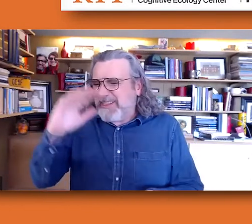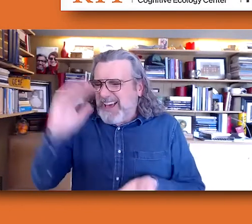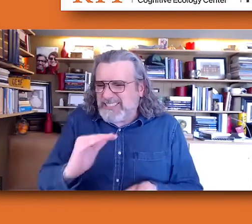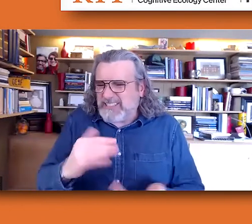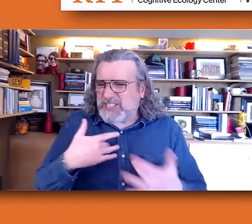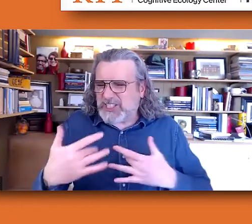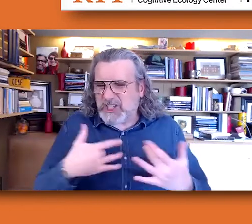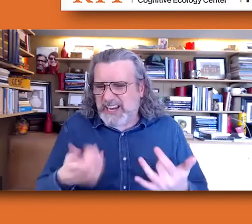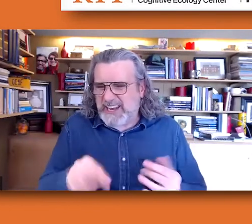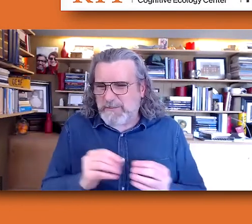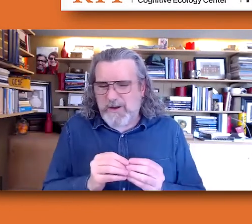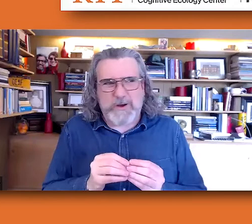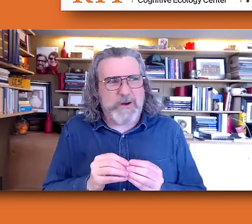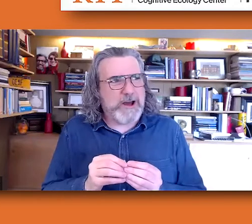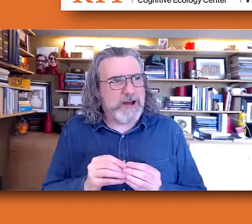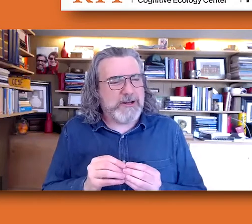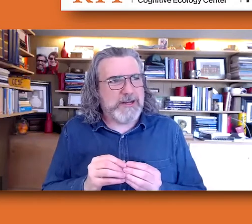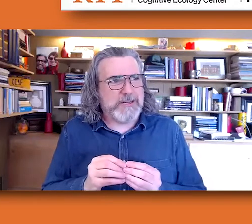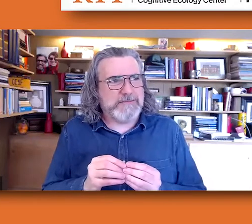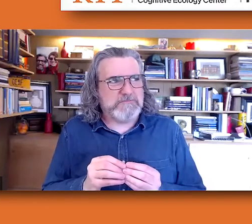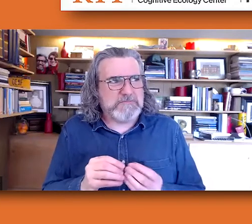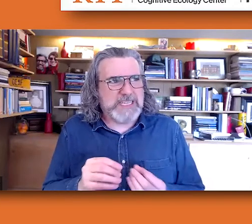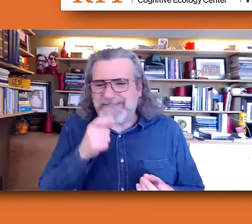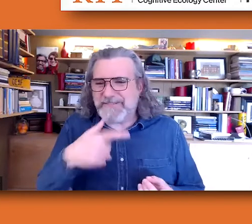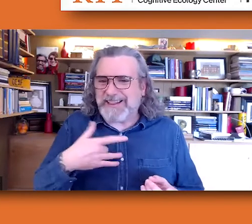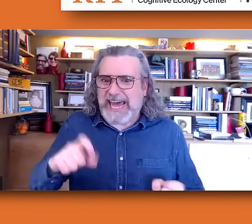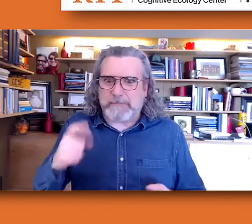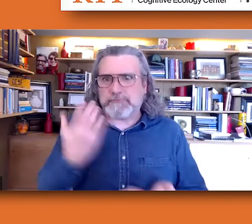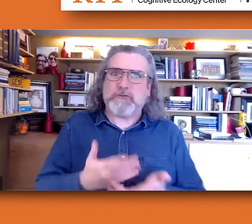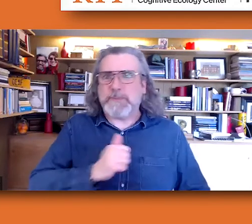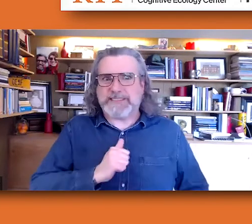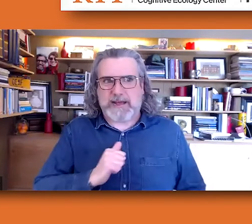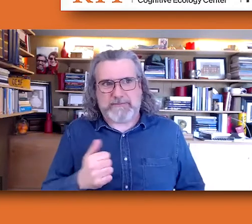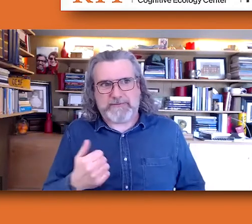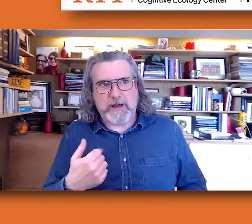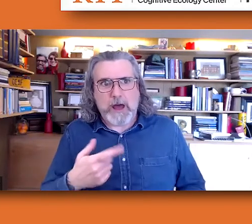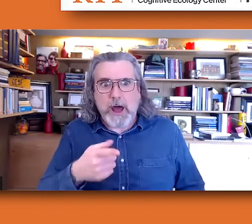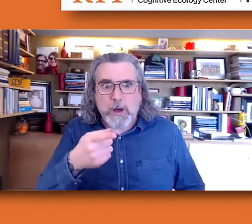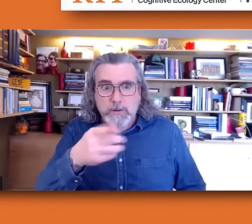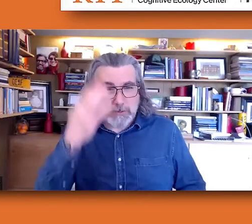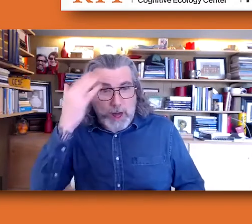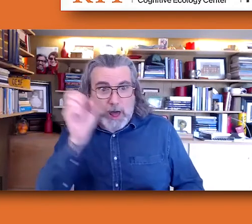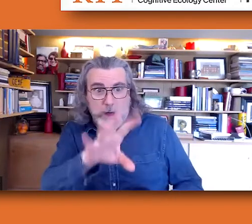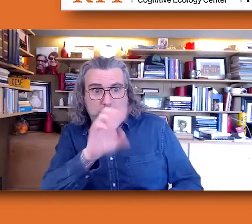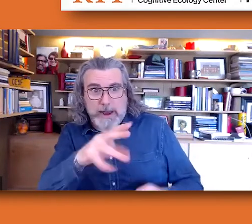Um, those boundaries were established. Um, I don't really have that concern anymore.